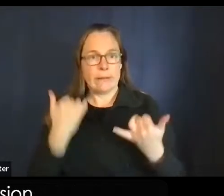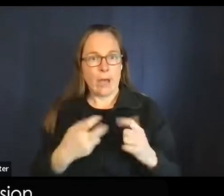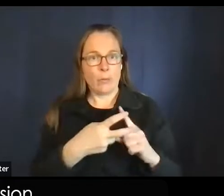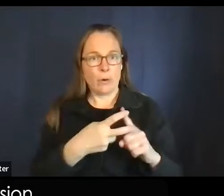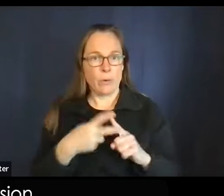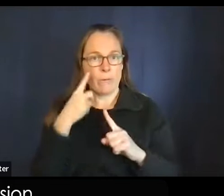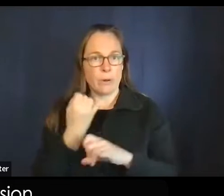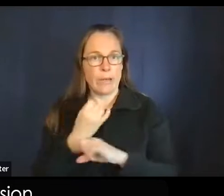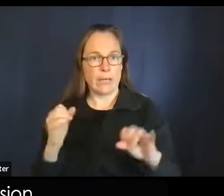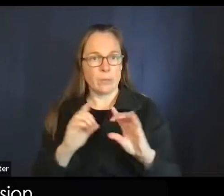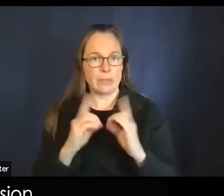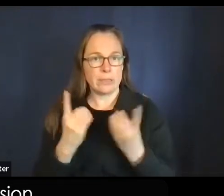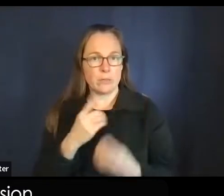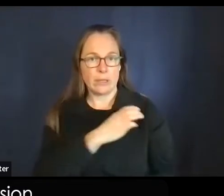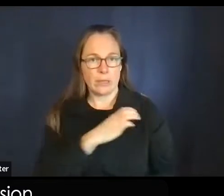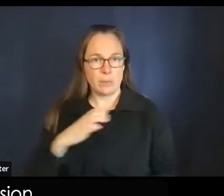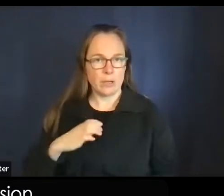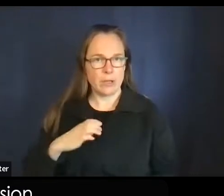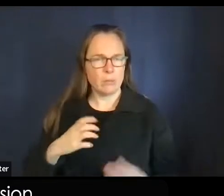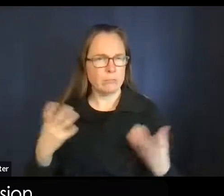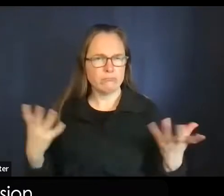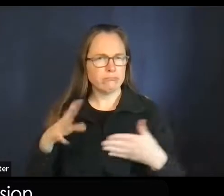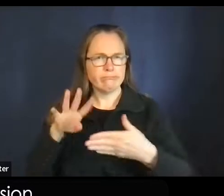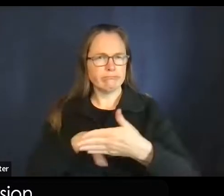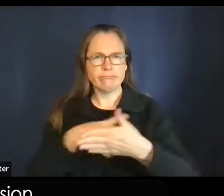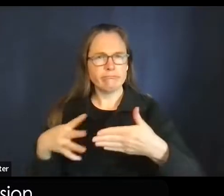district commission, but what is the timeline for implementing these changes?